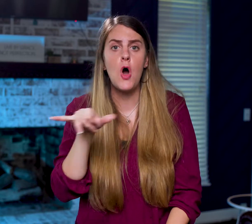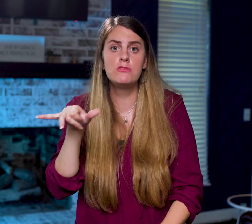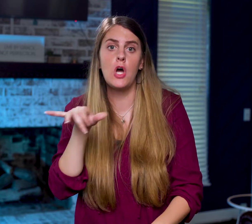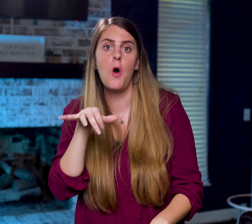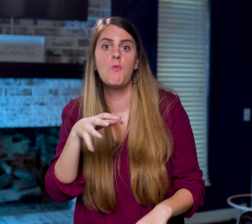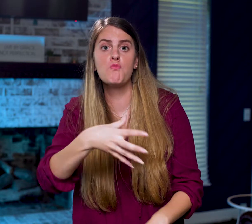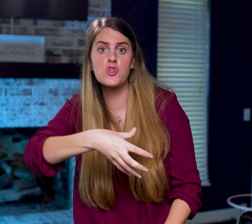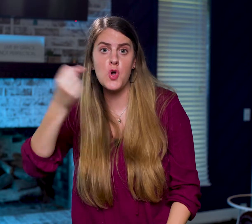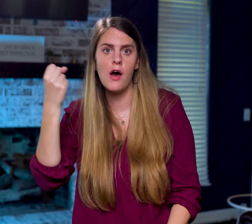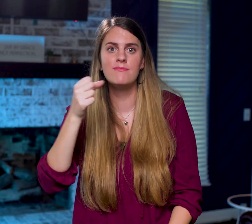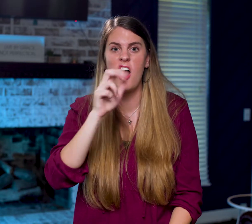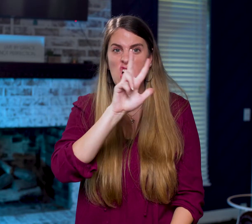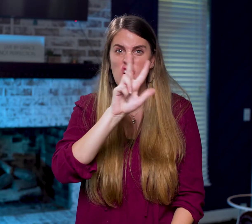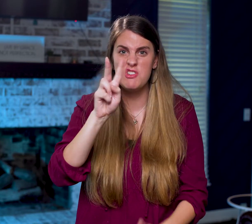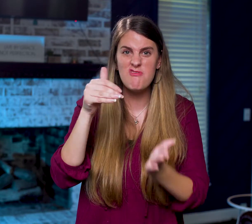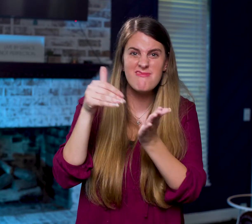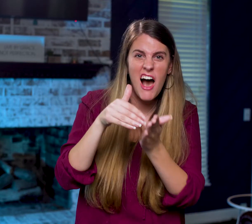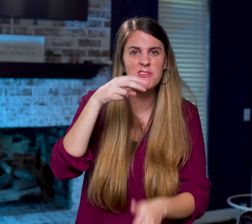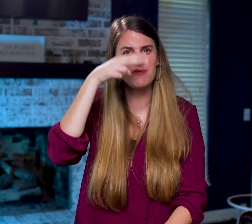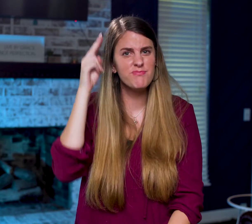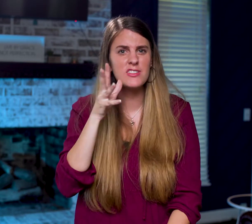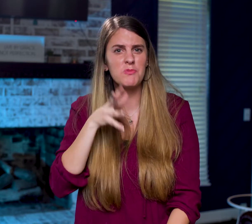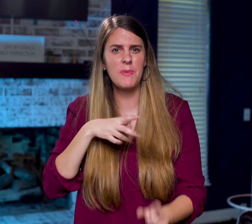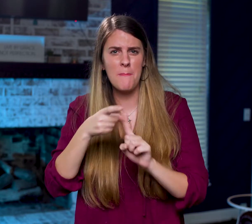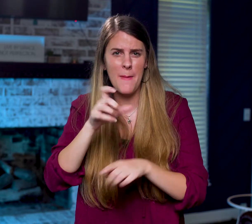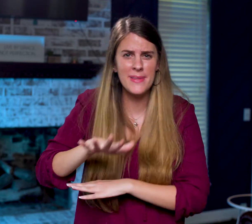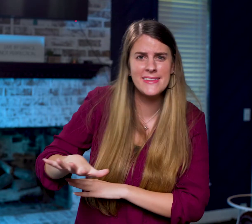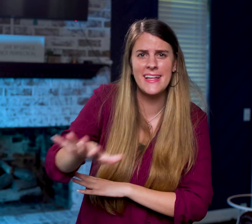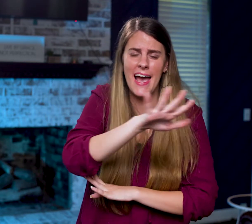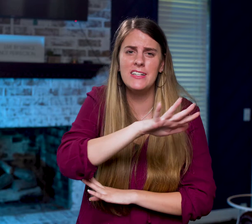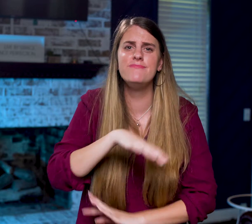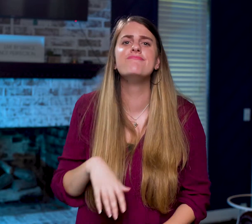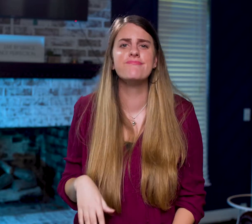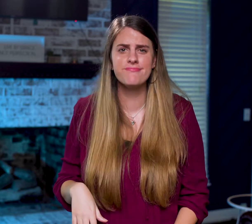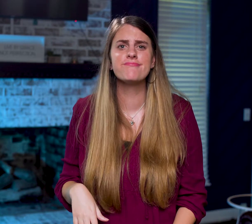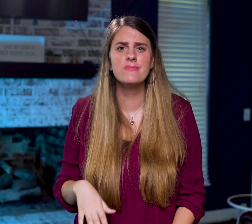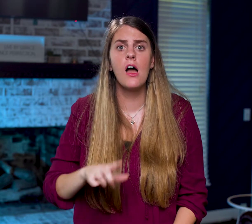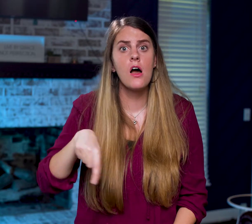They also took 32,000 virgin women from the land.